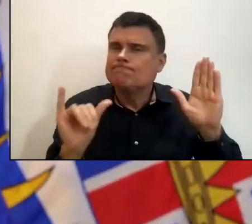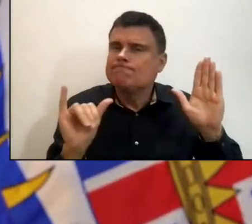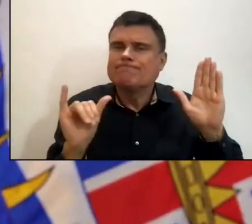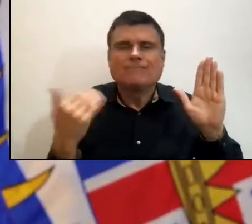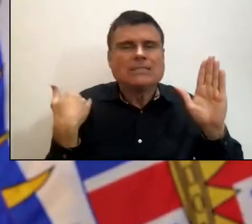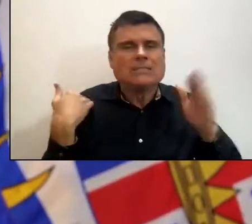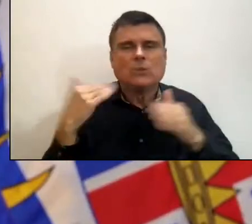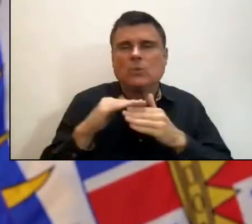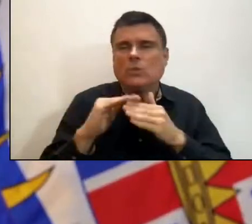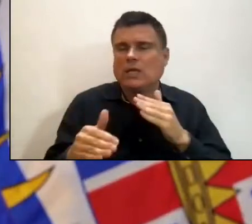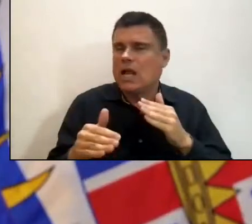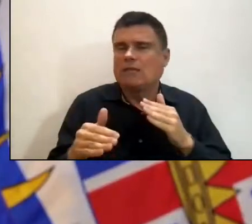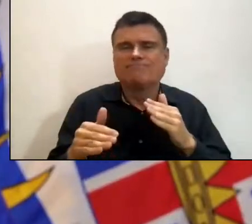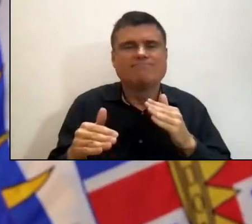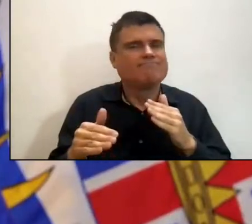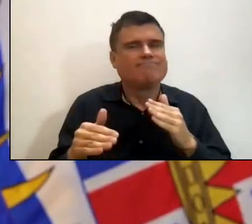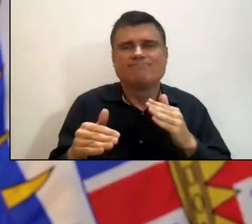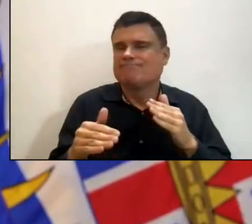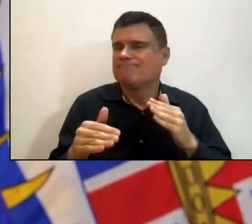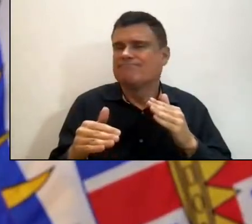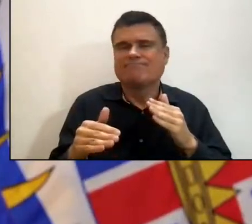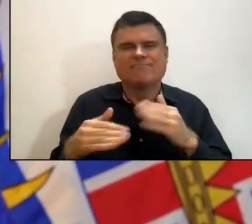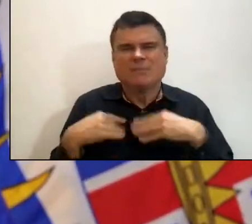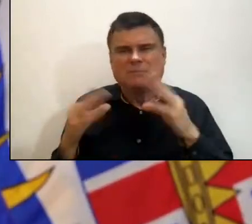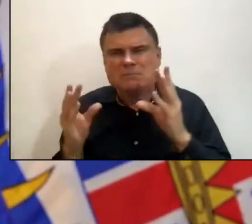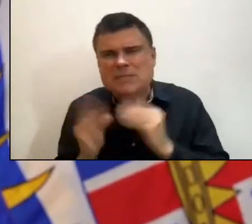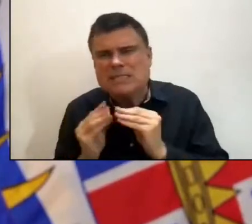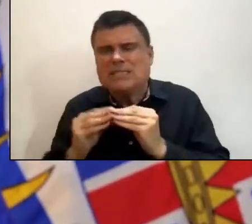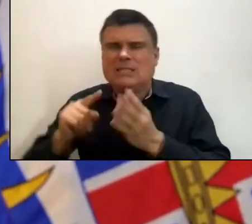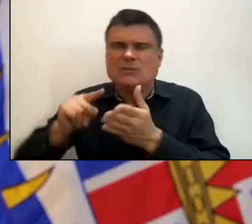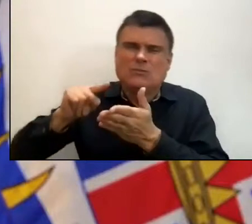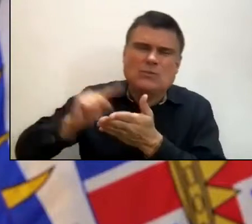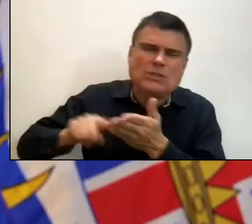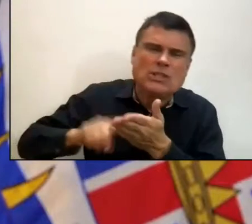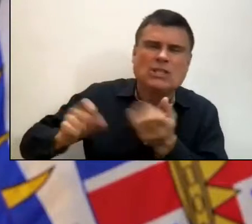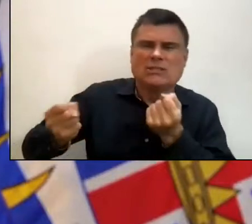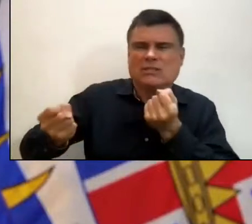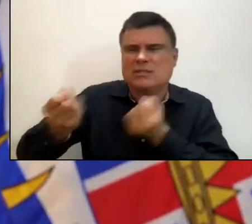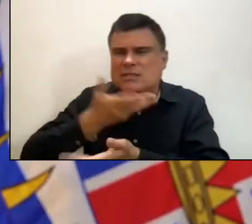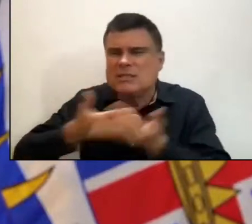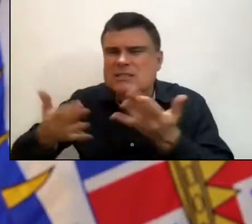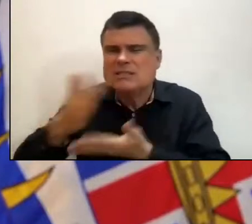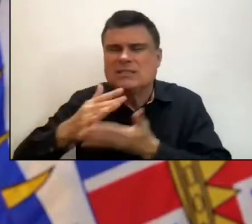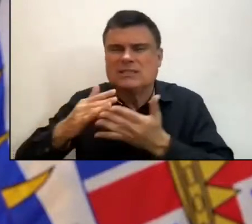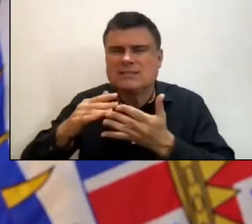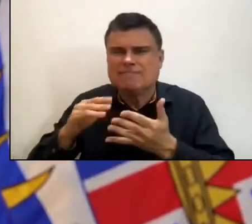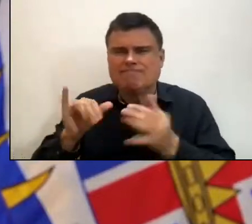understanding as much as we could about what is happening with this variant, how it's